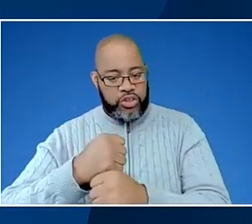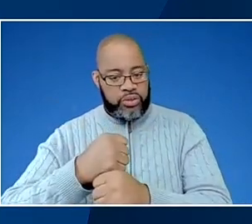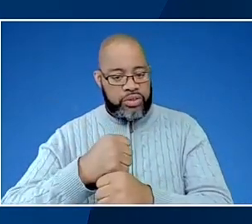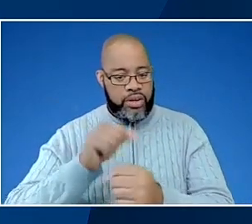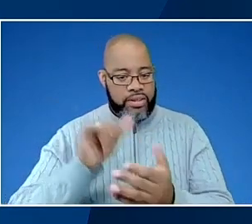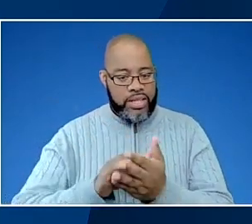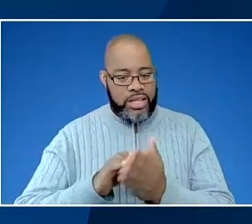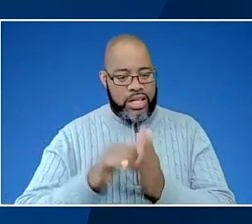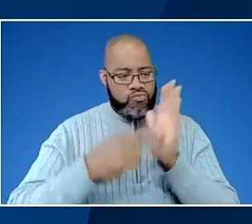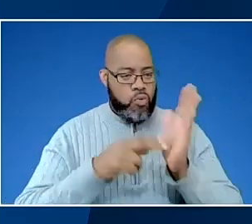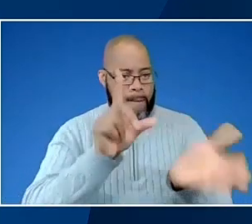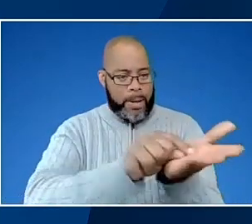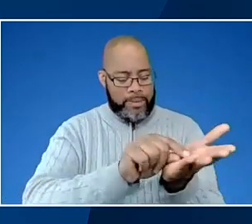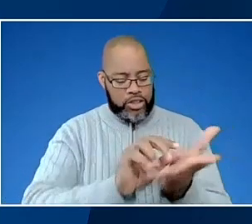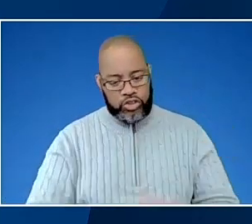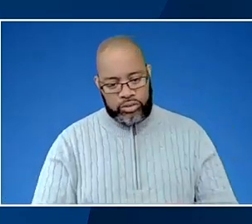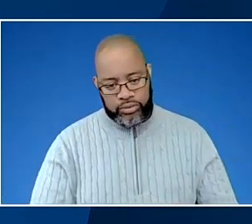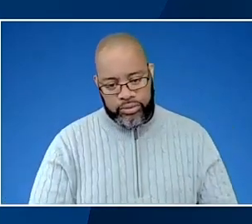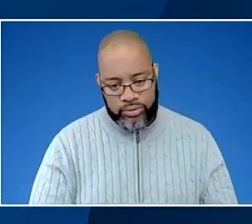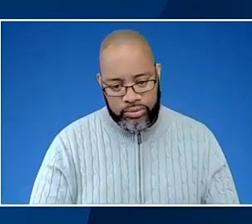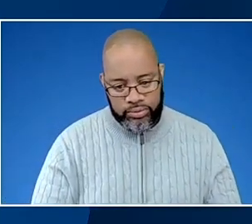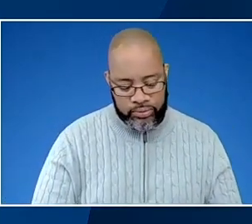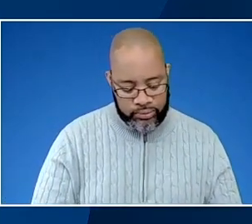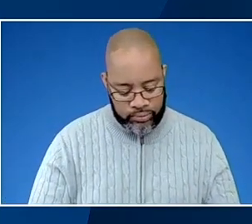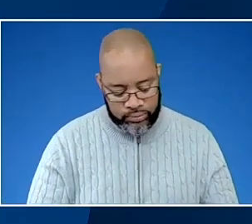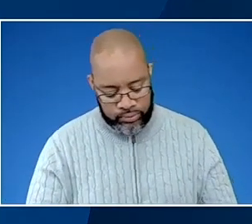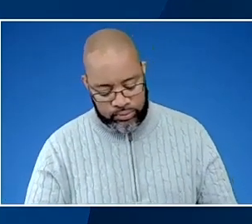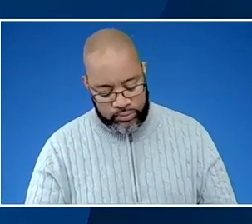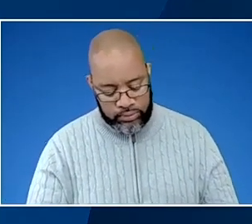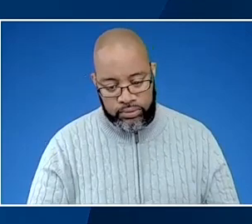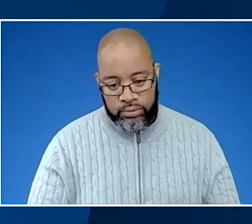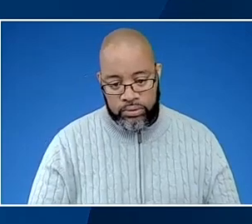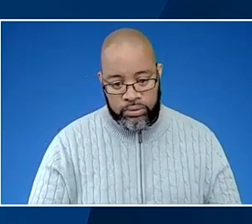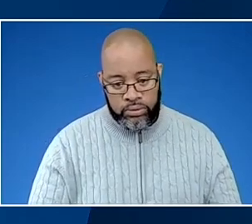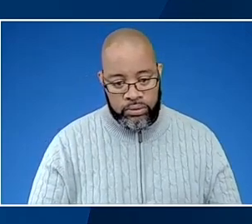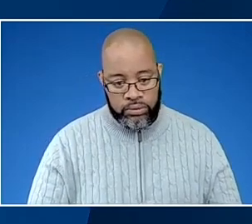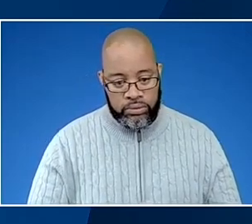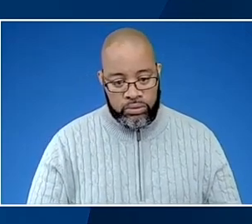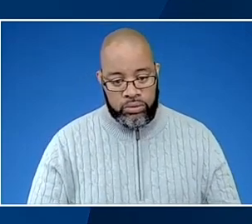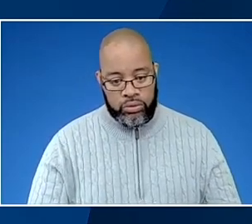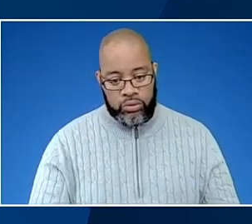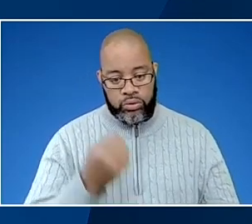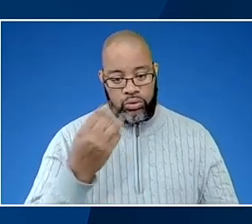published. Yeah. So- oh, does somebody want to say something?